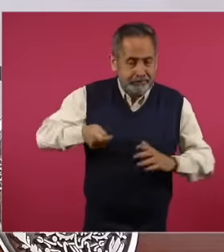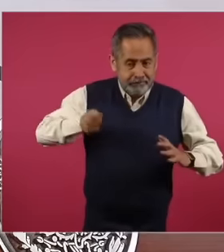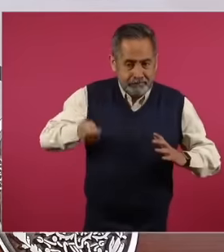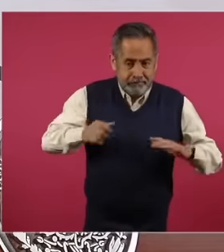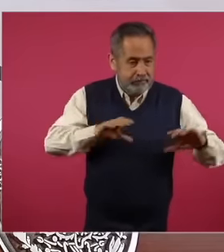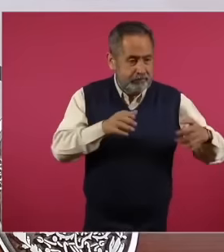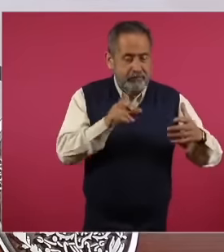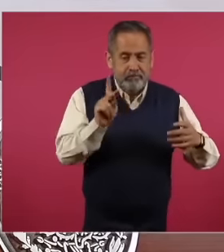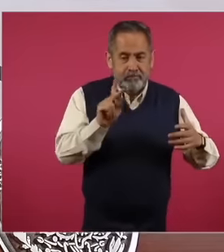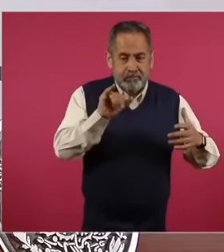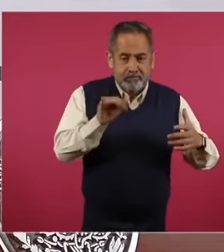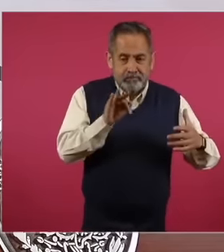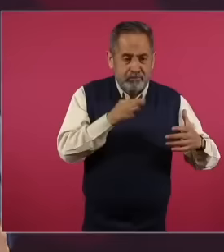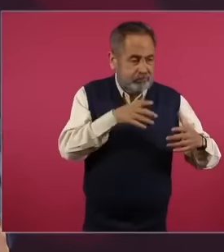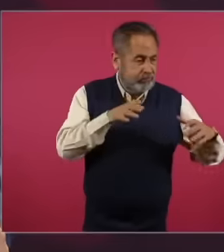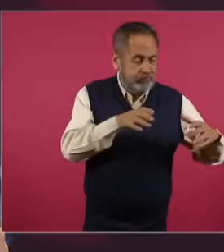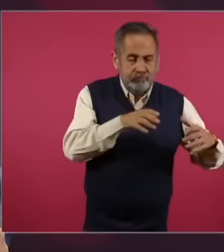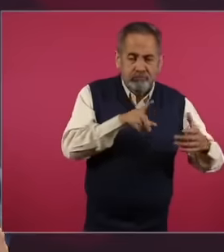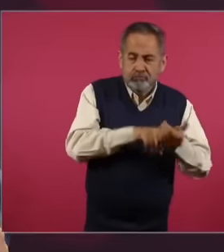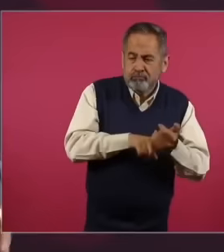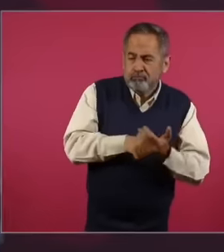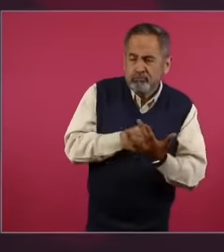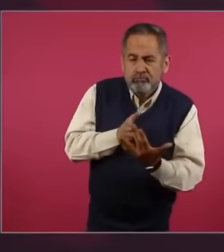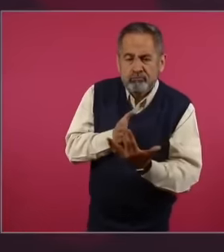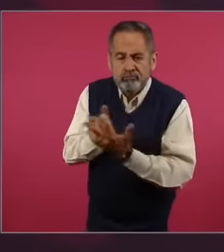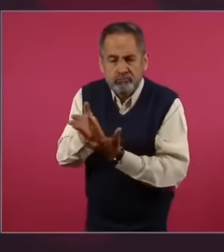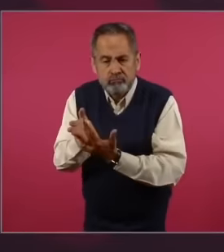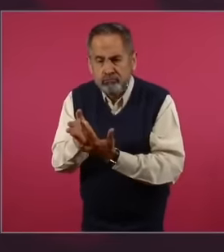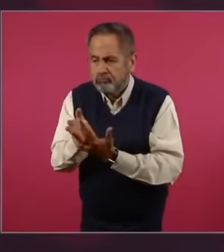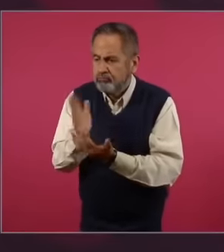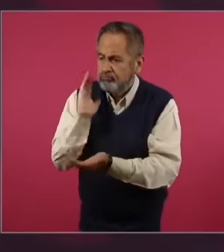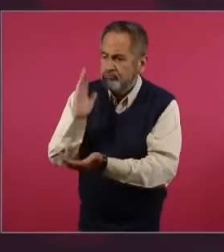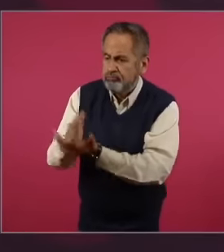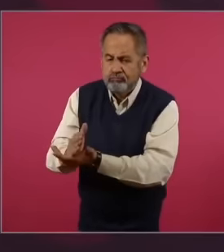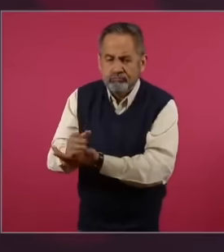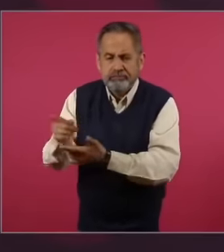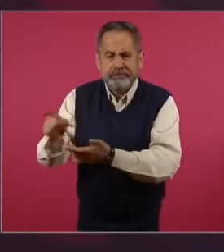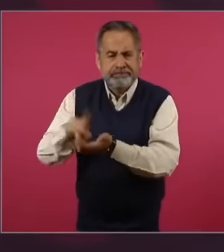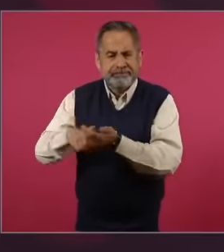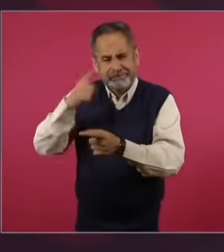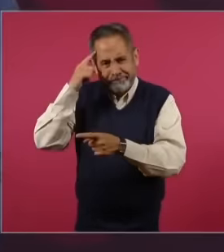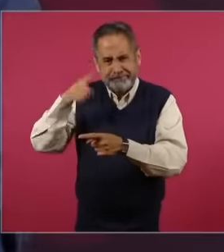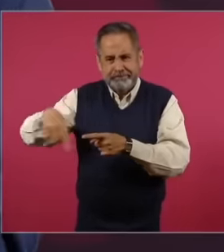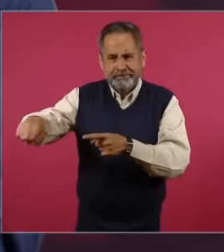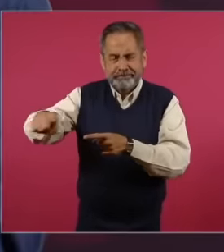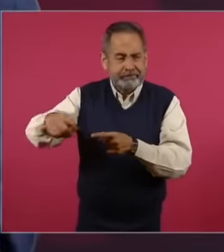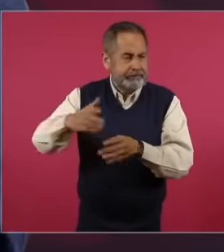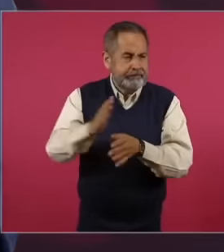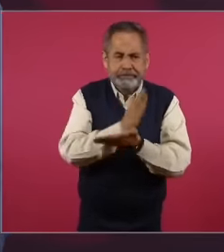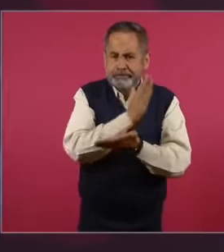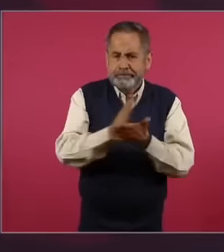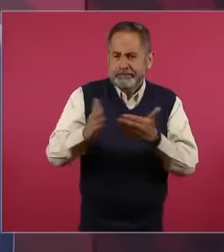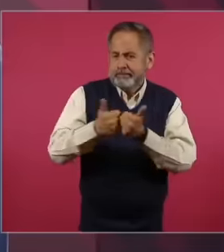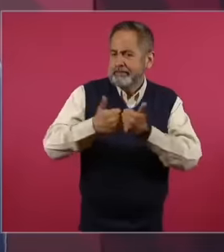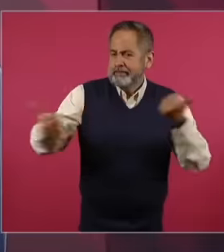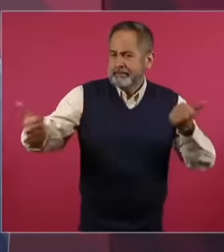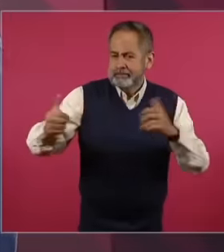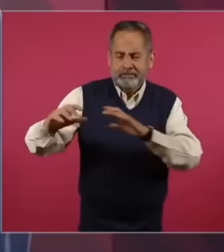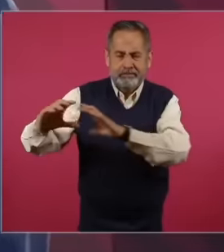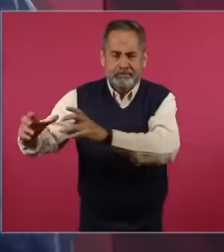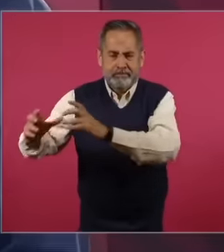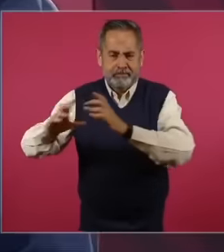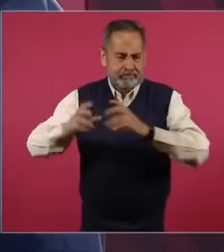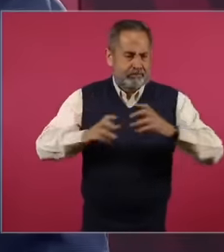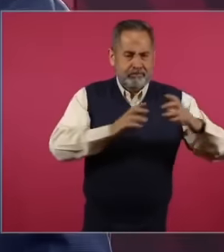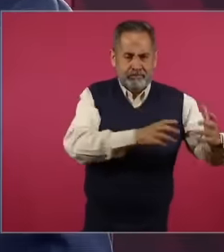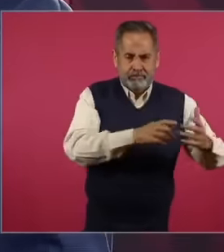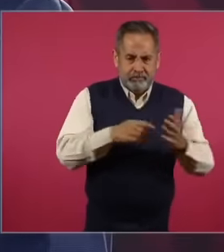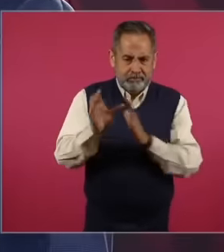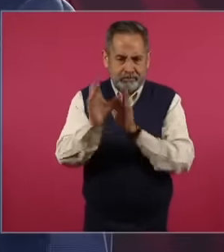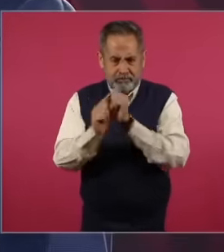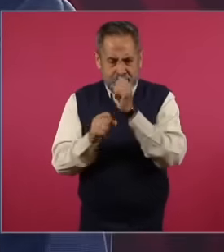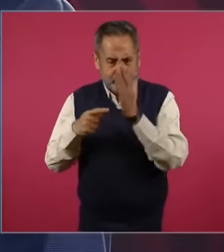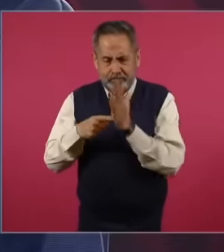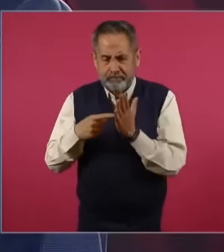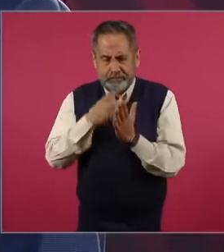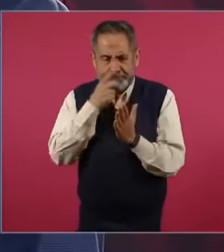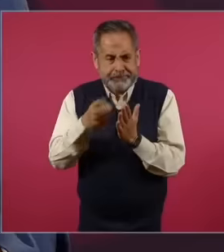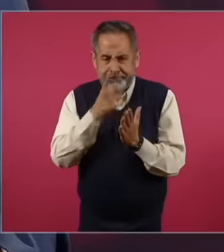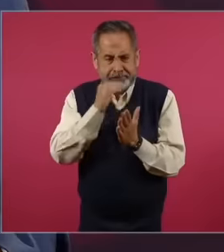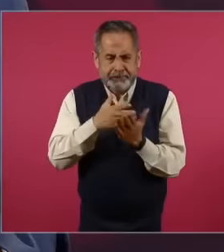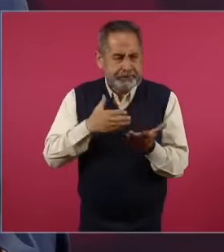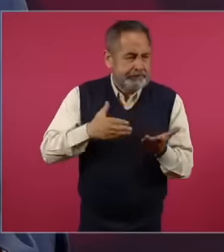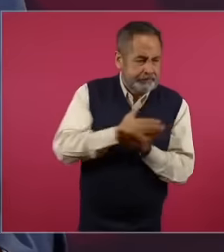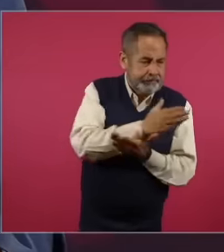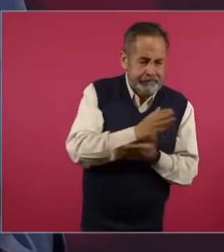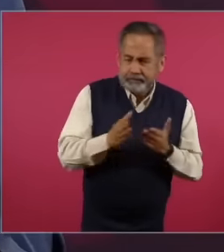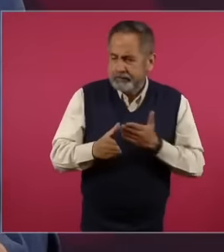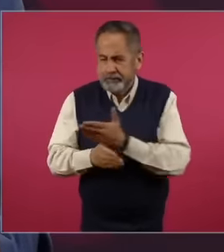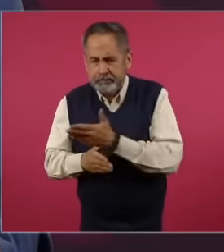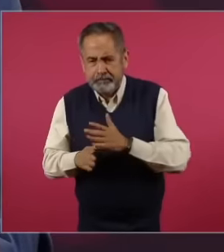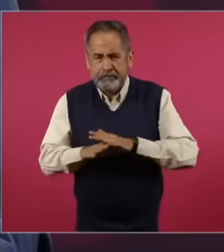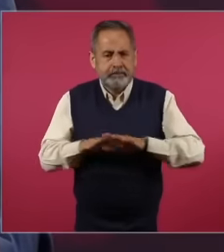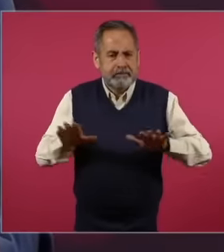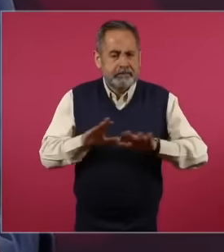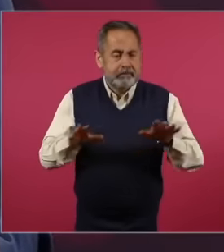stops a process that according to the Constitution corresponds in this case